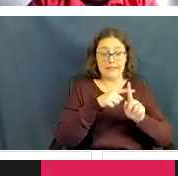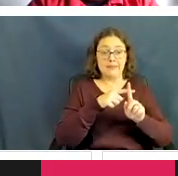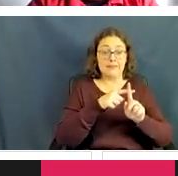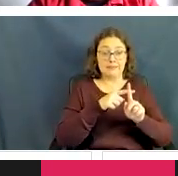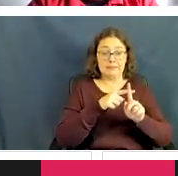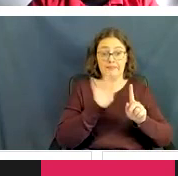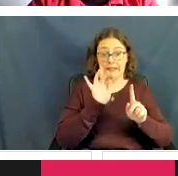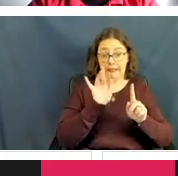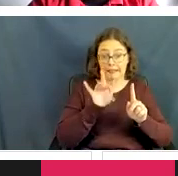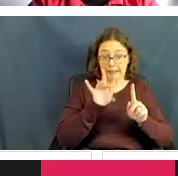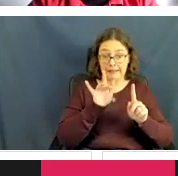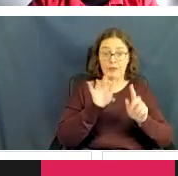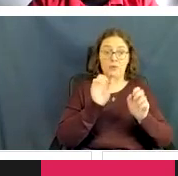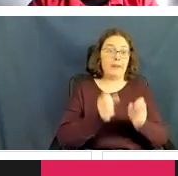up these six examples.